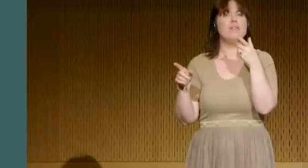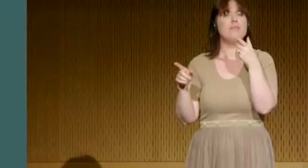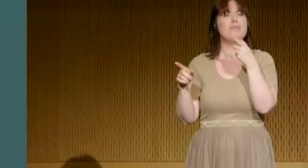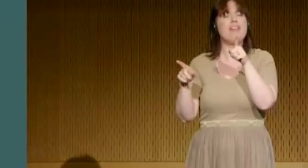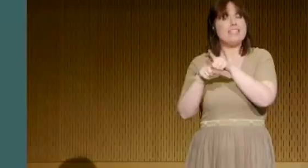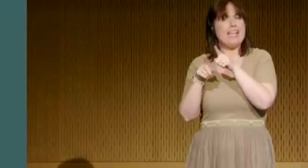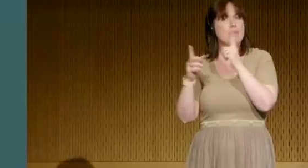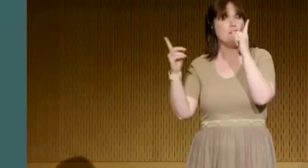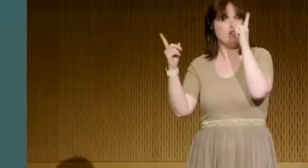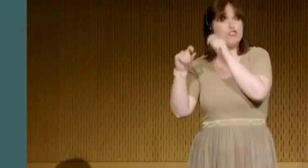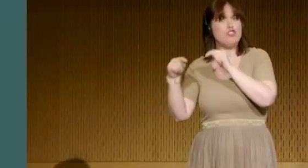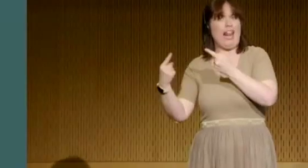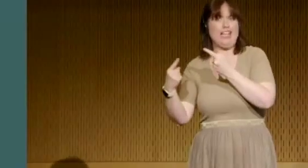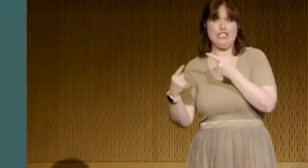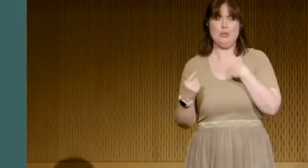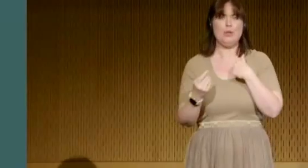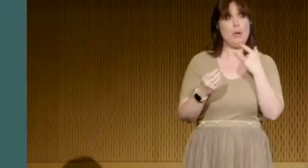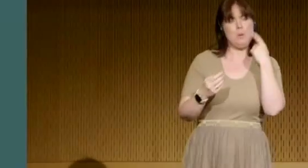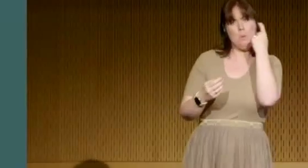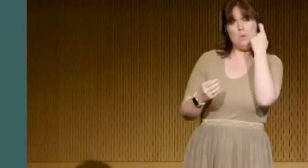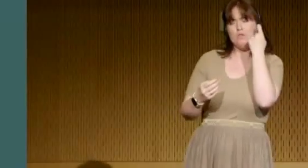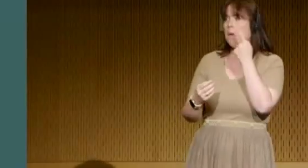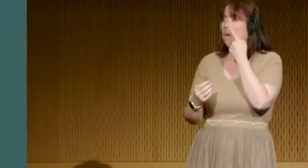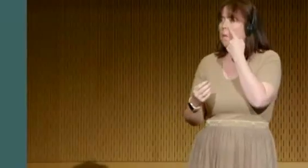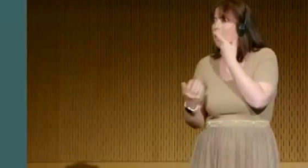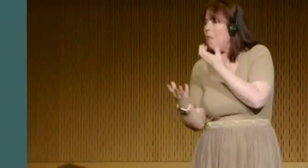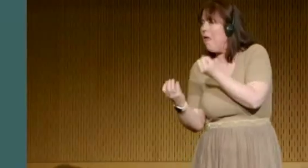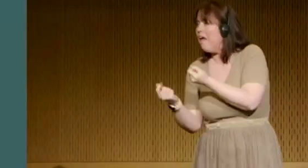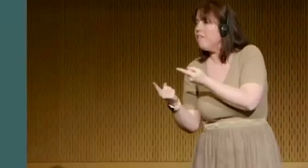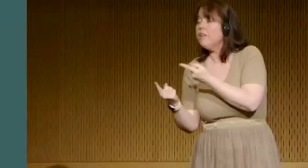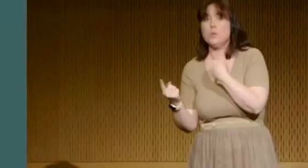challenges that we have. So I wonder what they're doing. And in some of the Scandinavian countries,